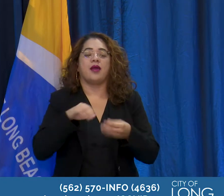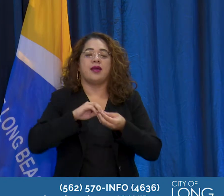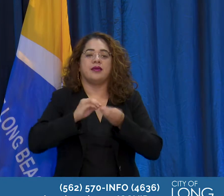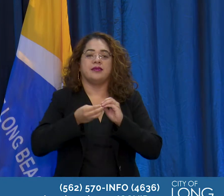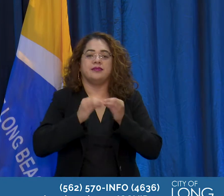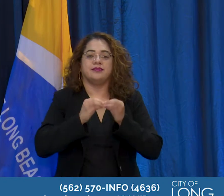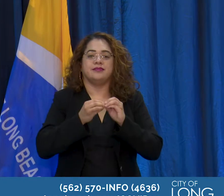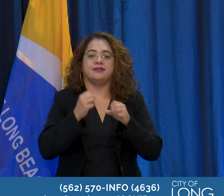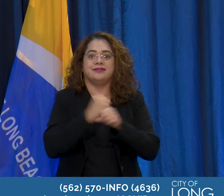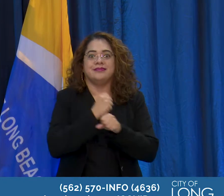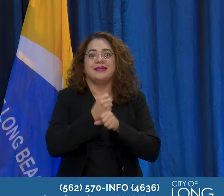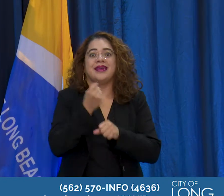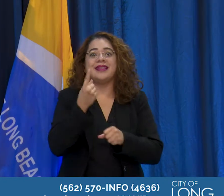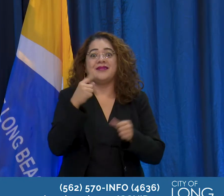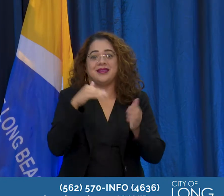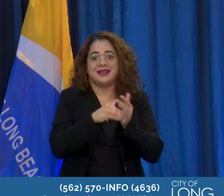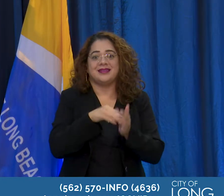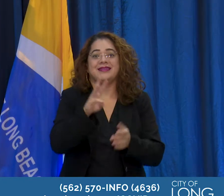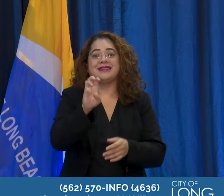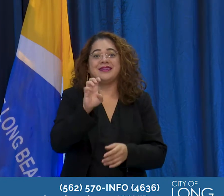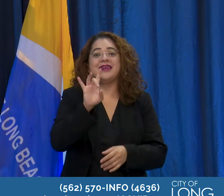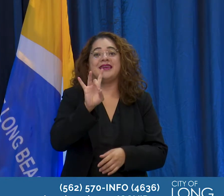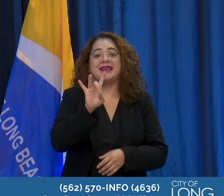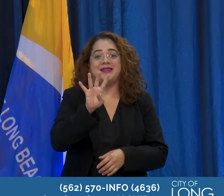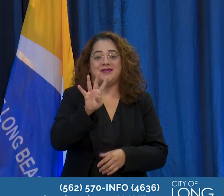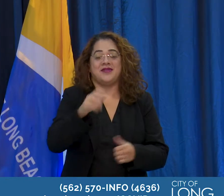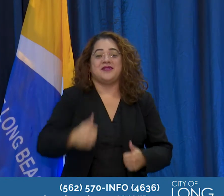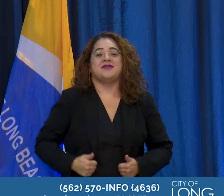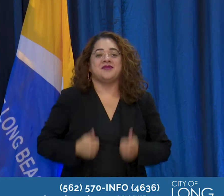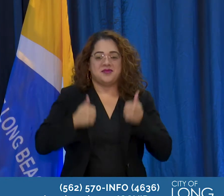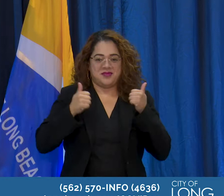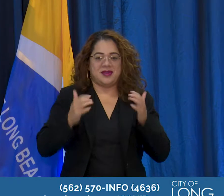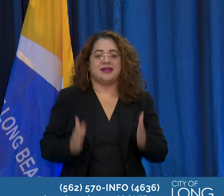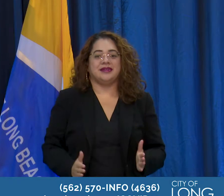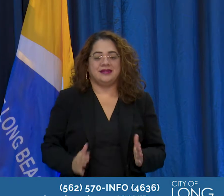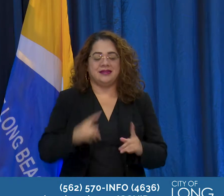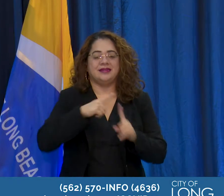As of today, 11,684 have tested positive for COVID-19.